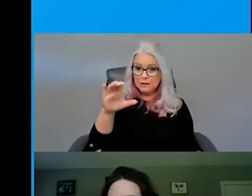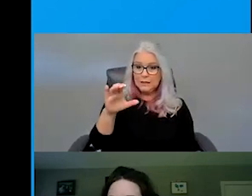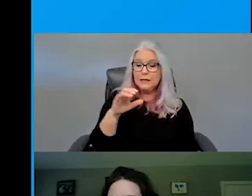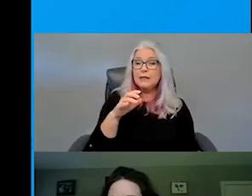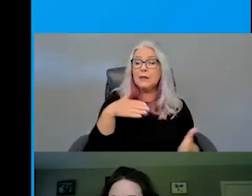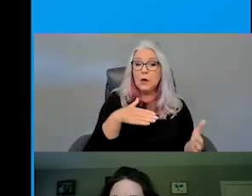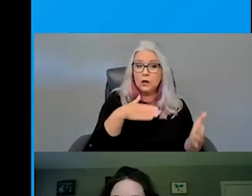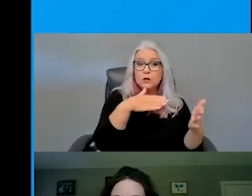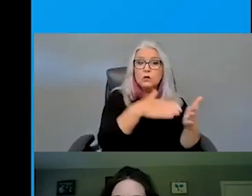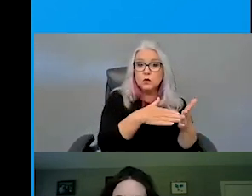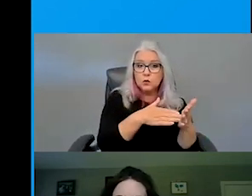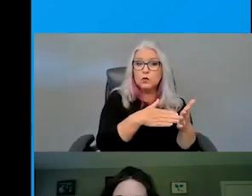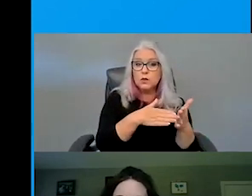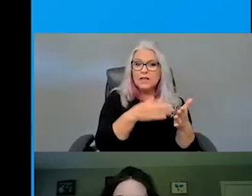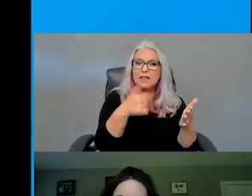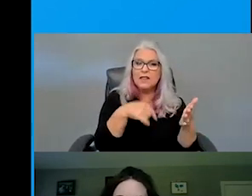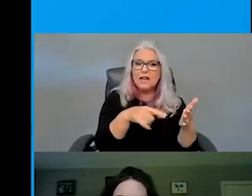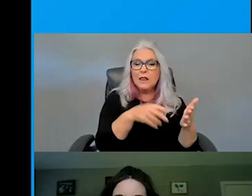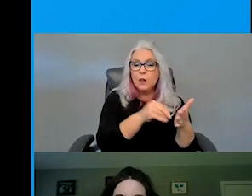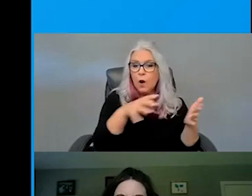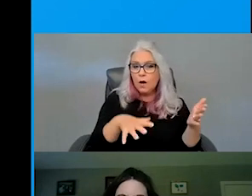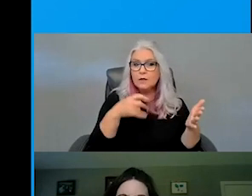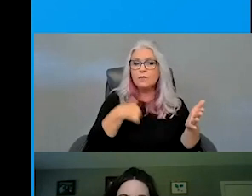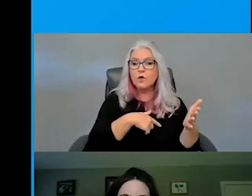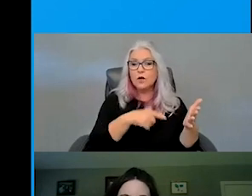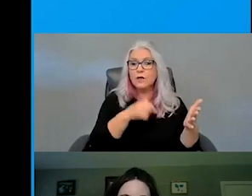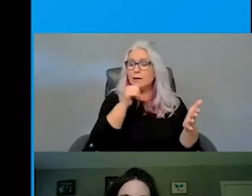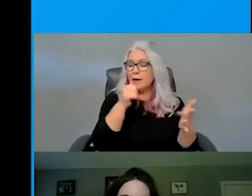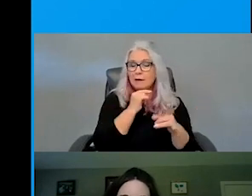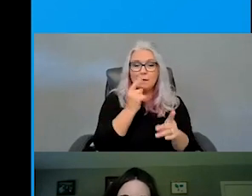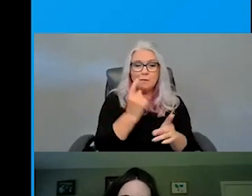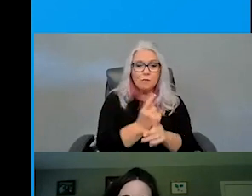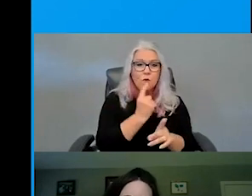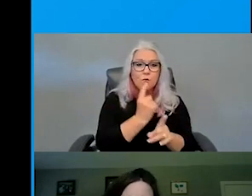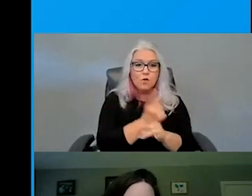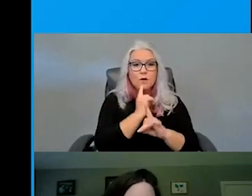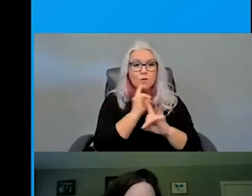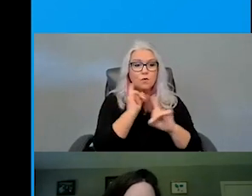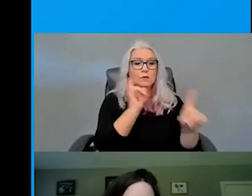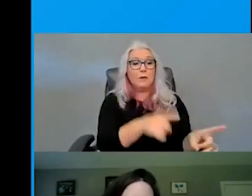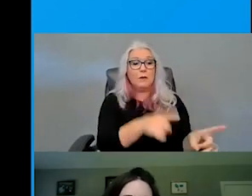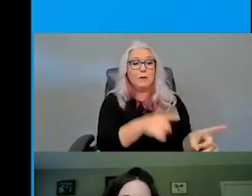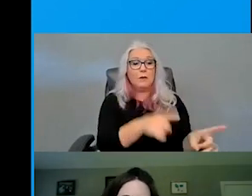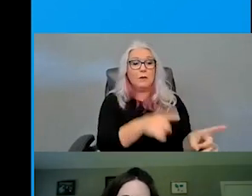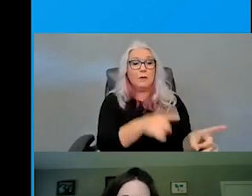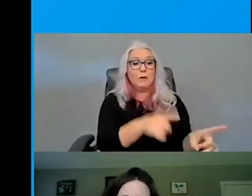major in the country to lose to inappropriate response to people with disabilities in emergency settings. This is the Judge's